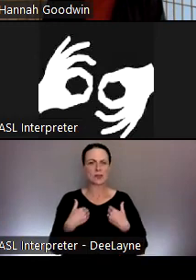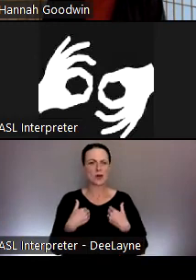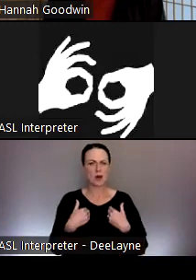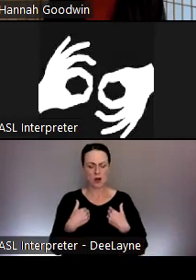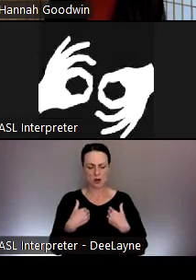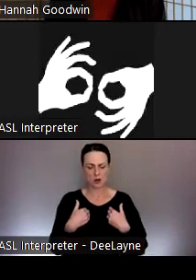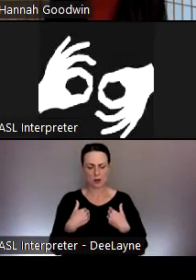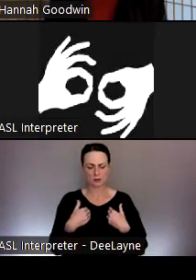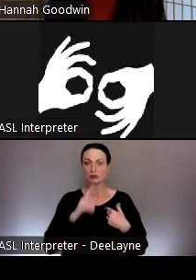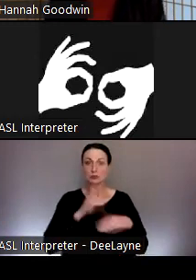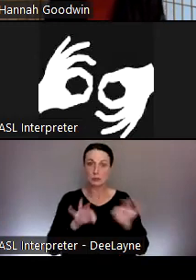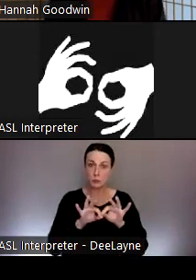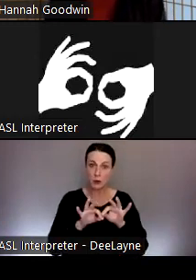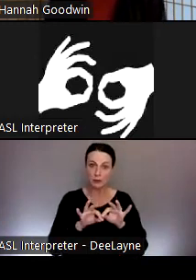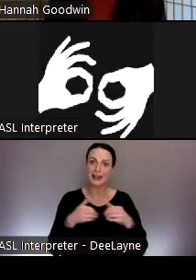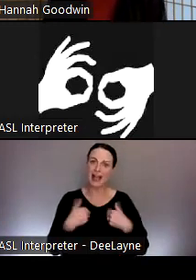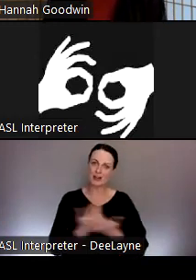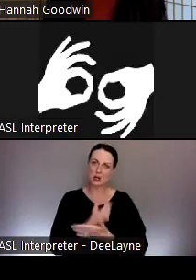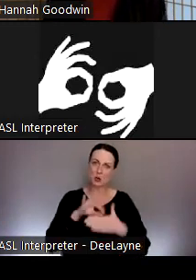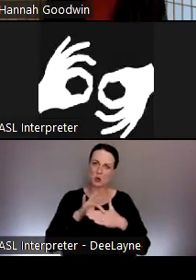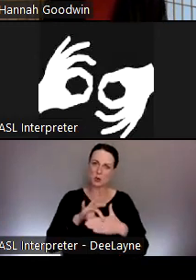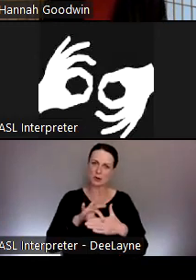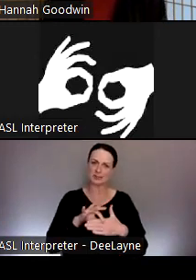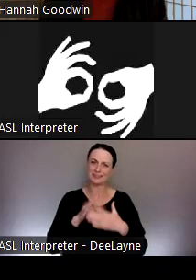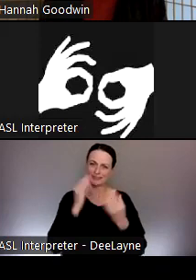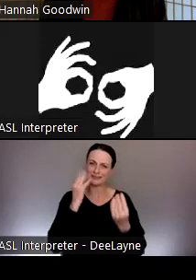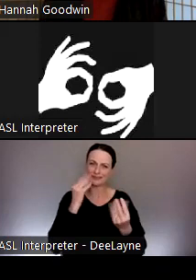it's really important to have new content at the conference.